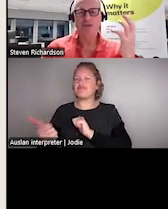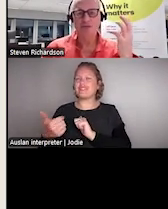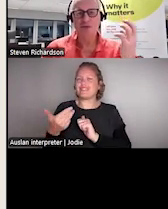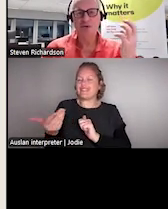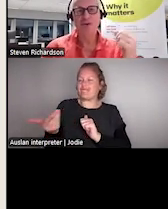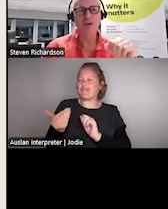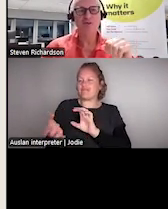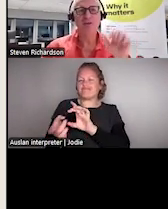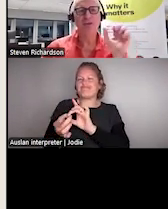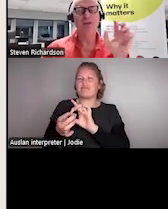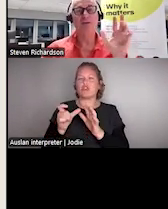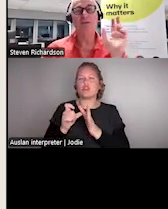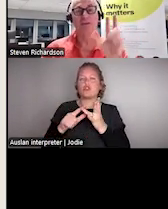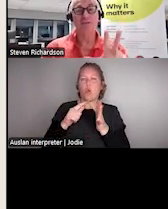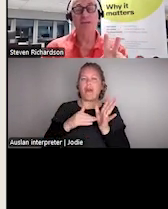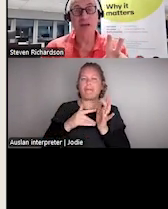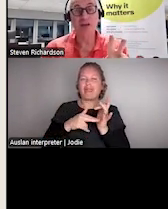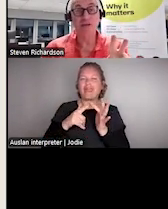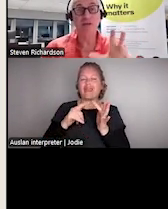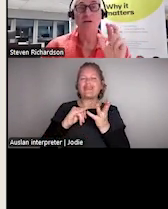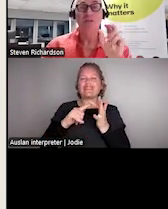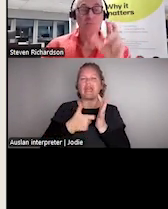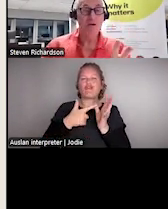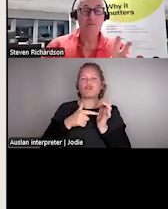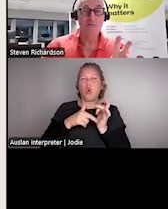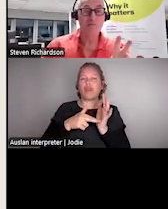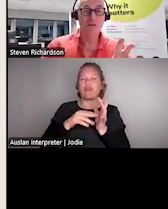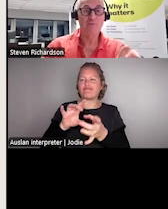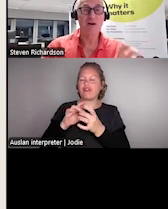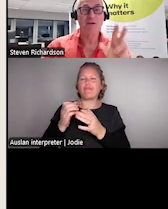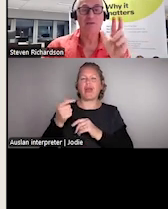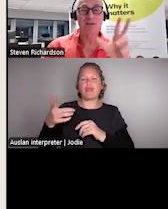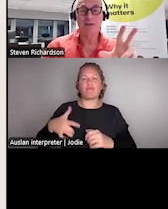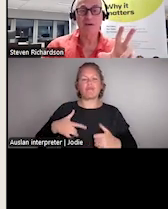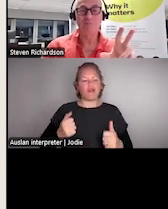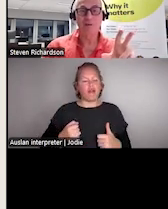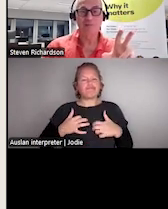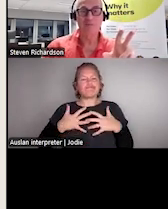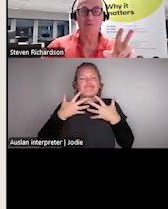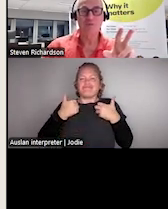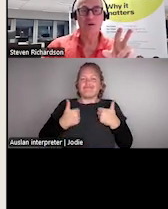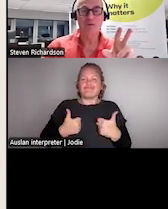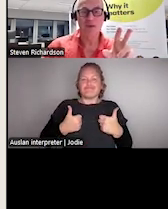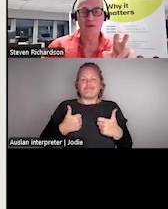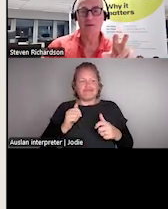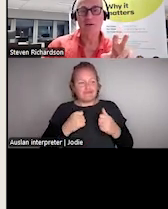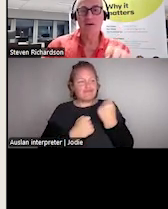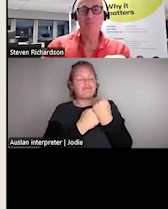that serotonin connection when they have hit their target and they are part of something really great, and they are getting reinforced around that.